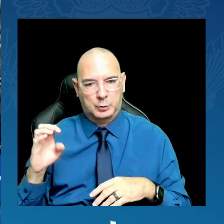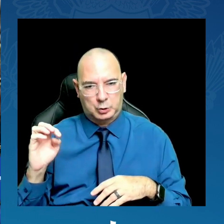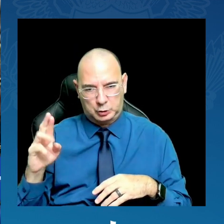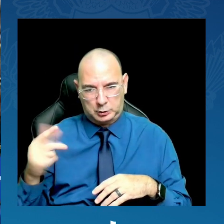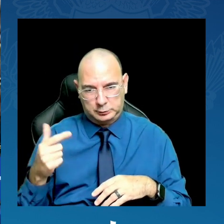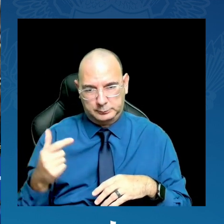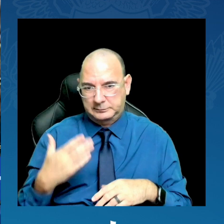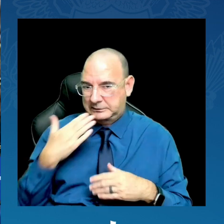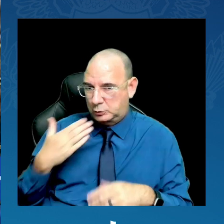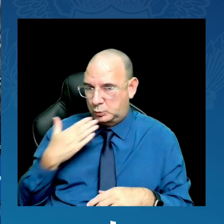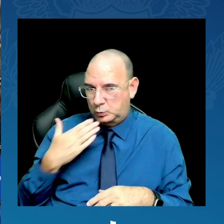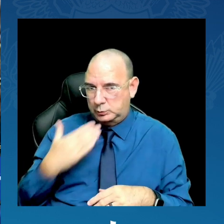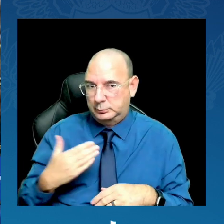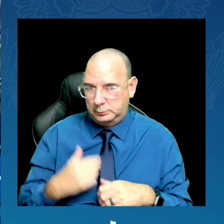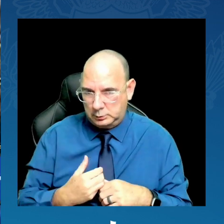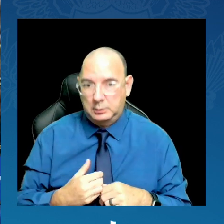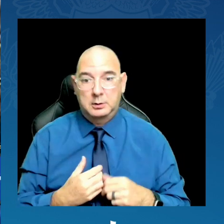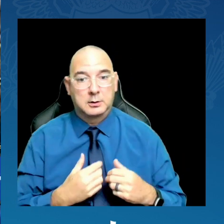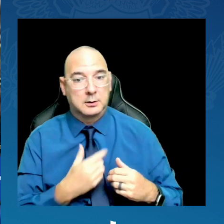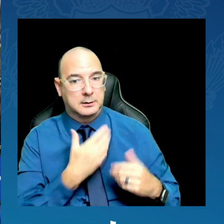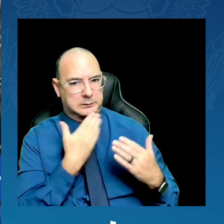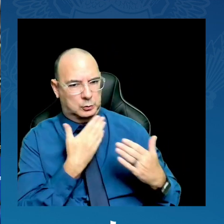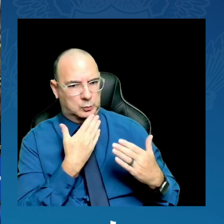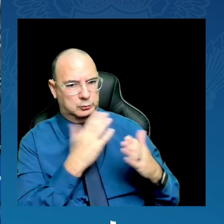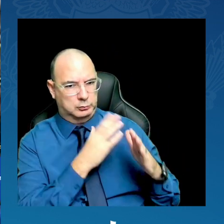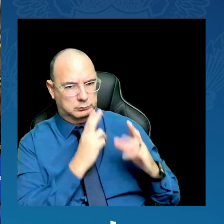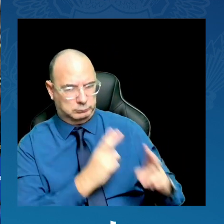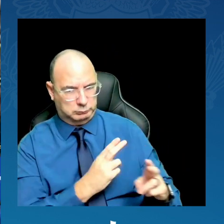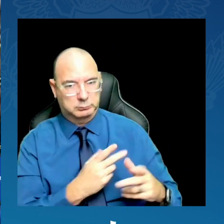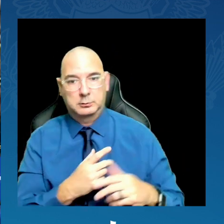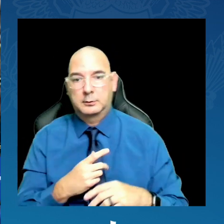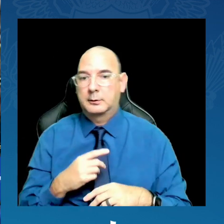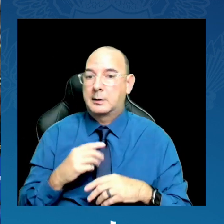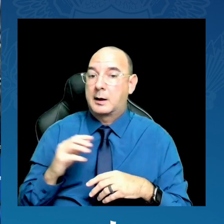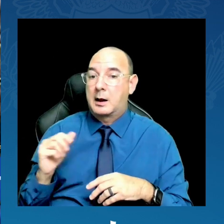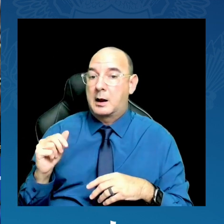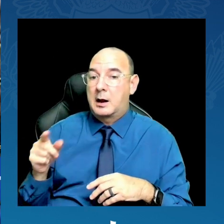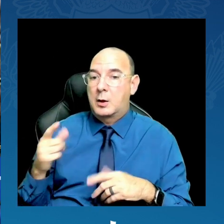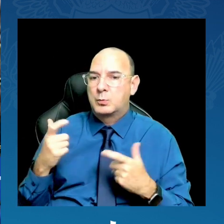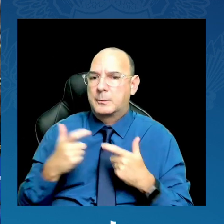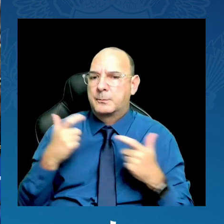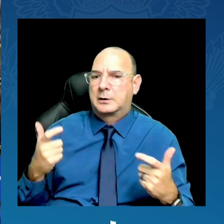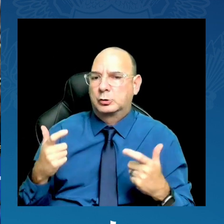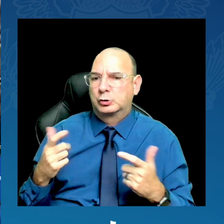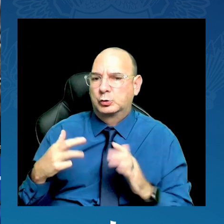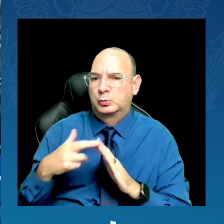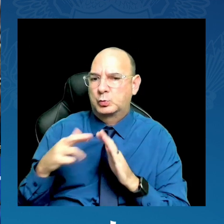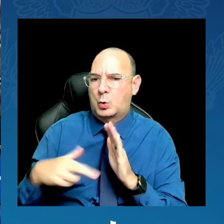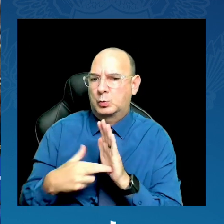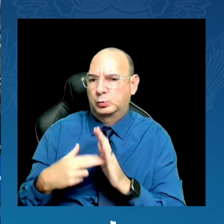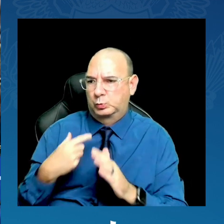Thank you, Madam Vice President. As one of the major regulatory agencies, we certainly recognize, novel space activities